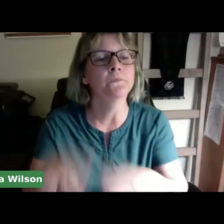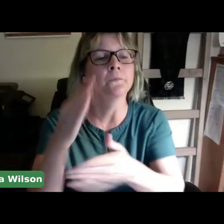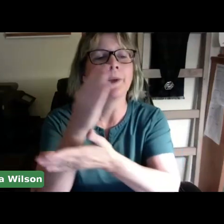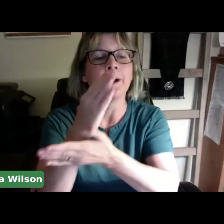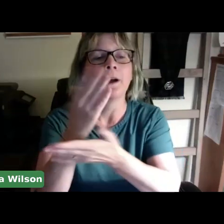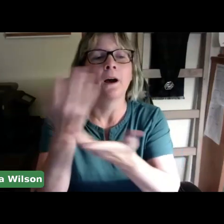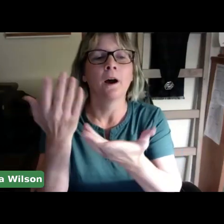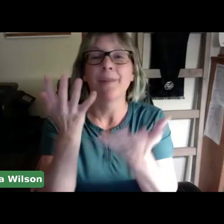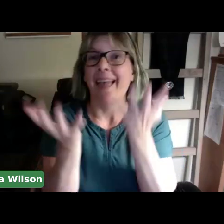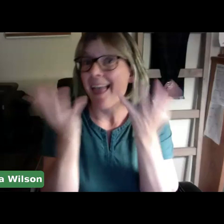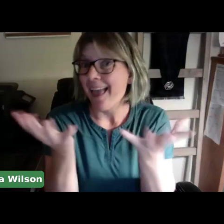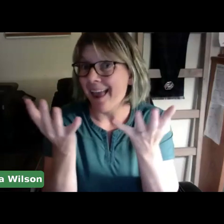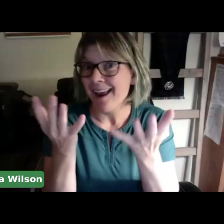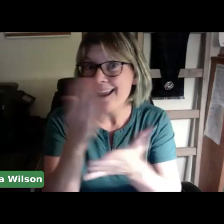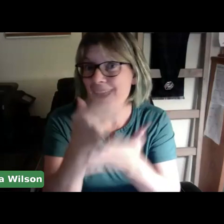There's a lot of queues that can be taken.